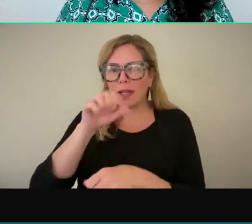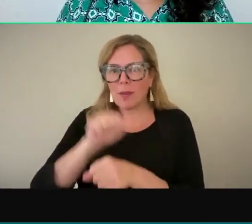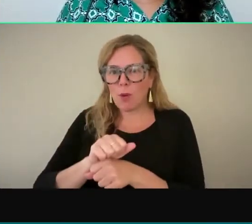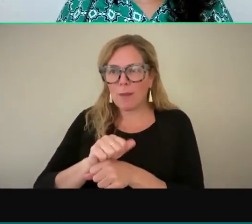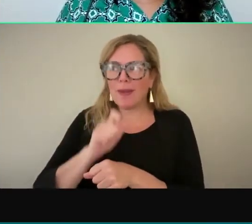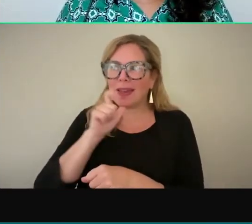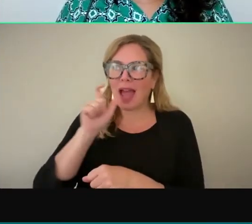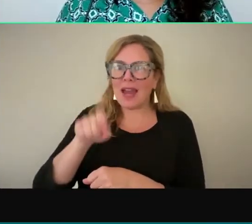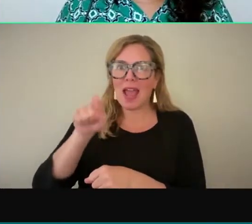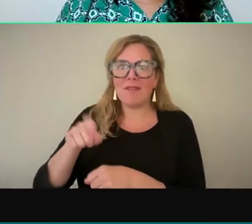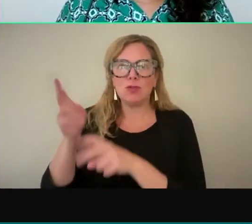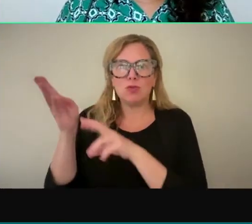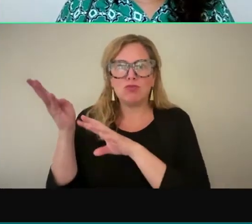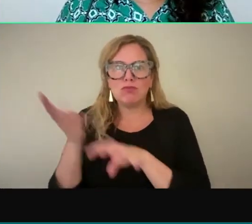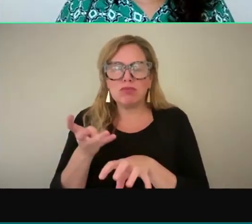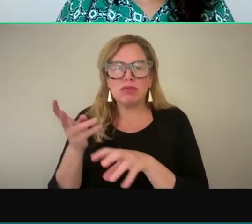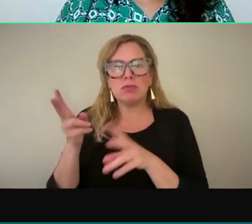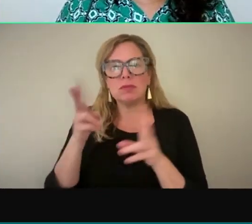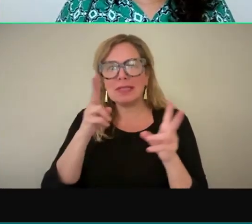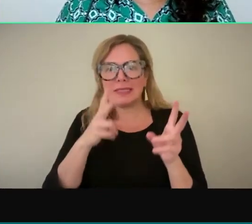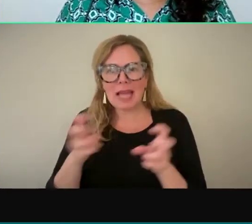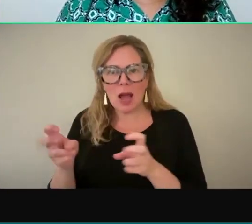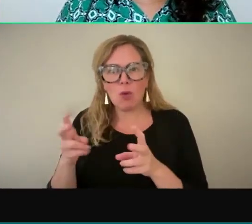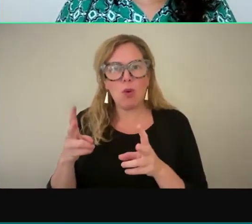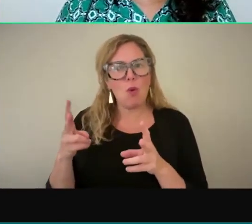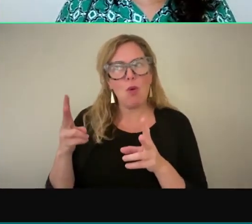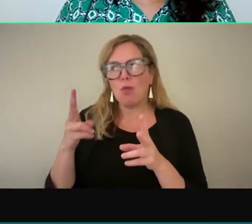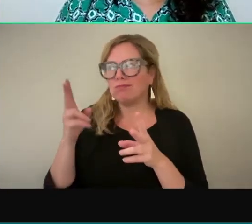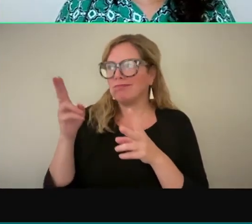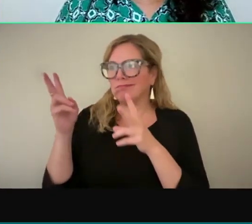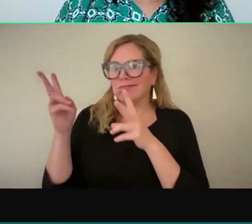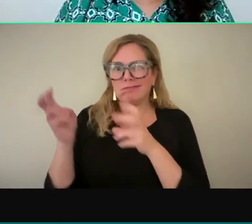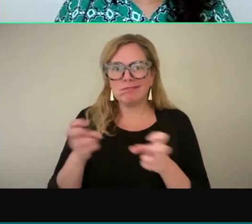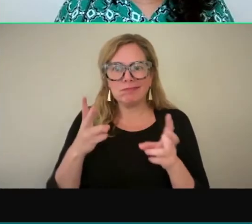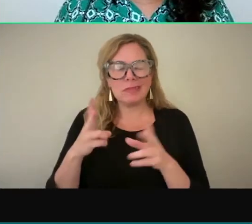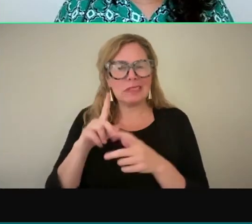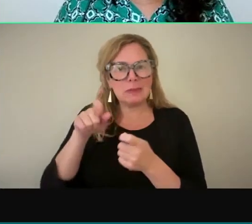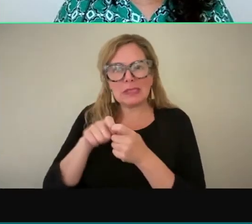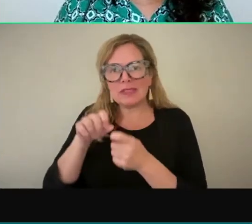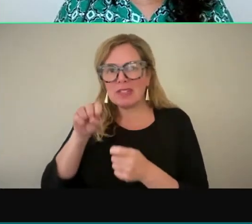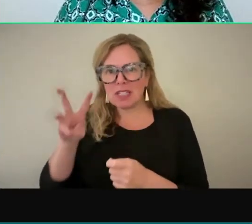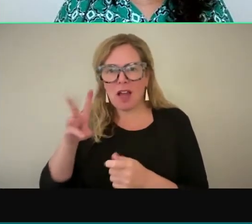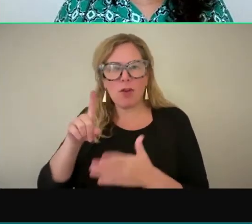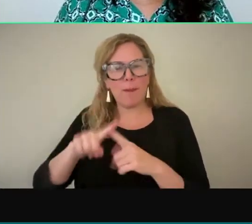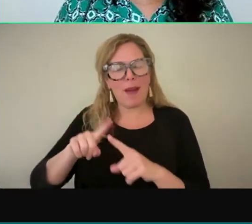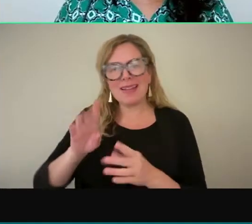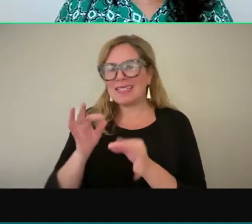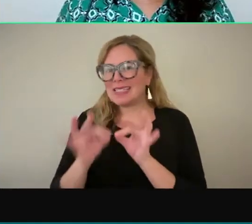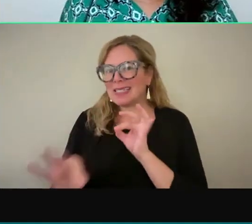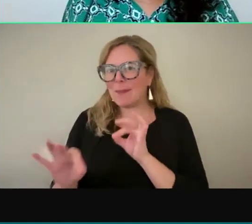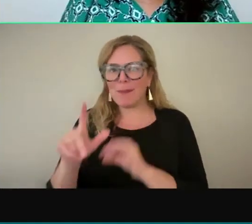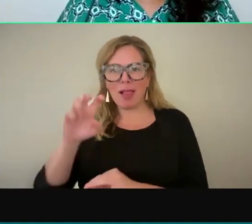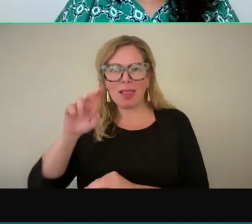A simple login or email link that brings you right to the visit. An app that stays on, so all I have